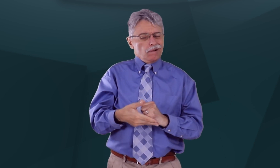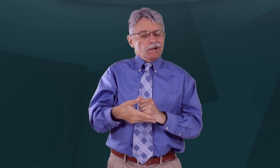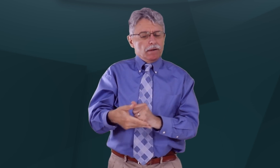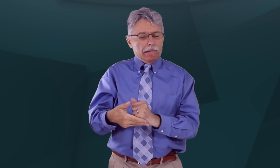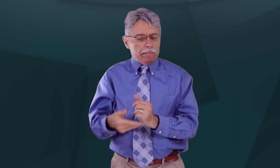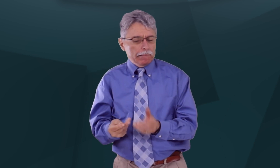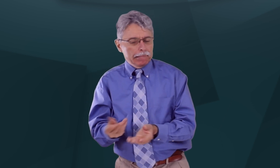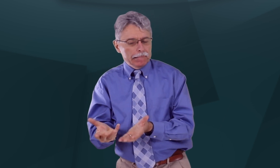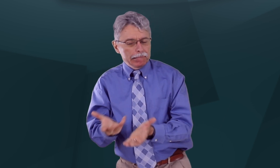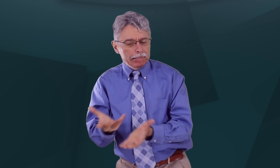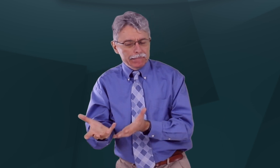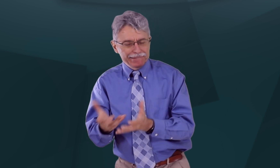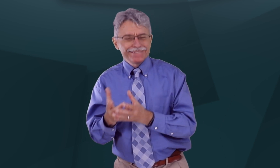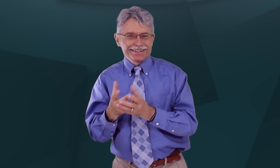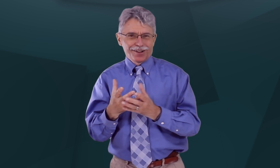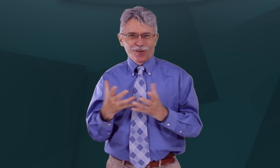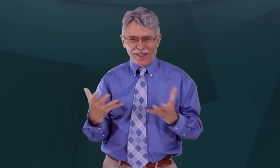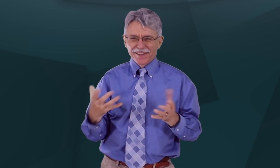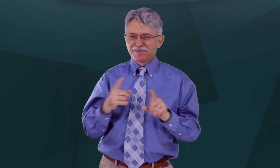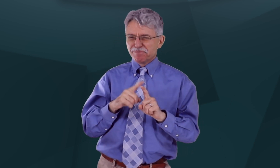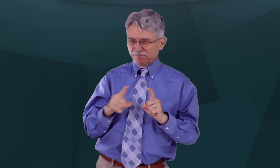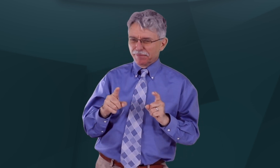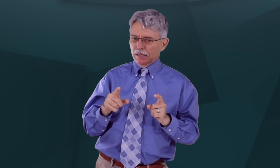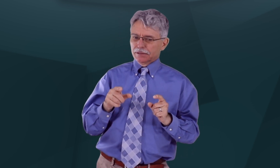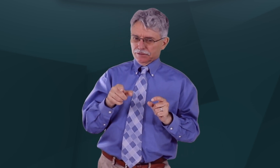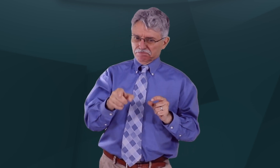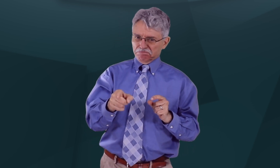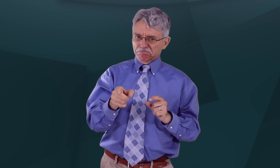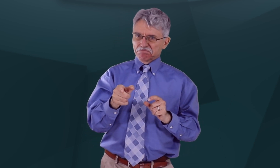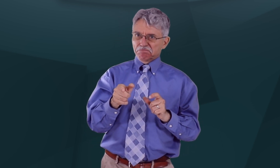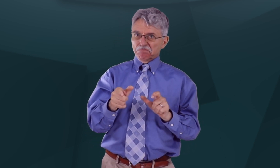so she still has a lot of parental support. But --